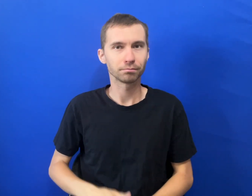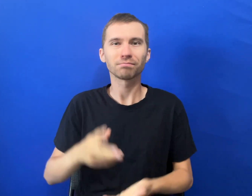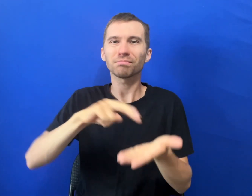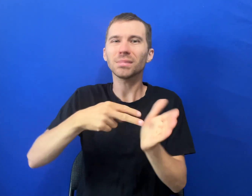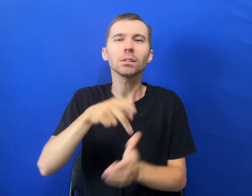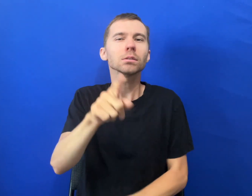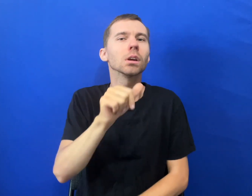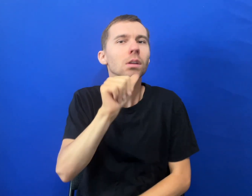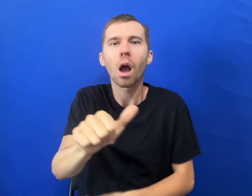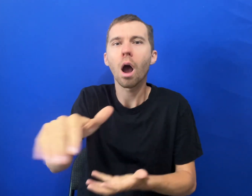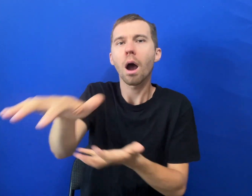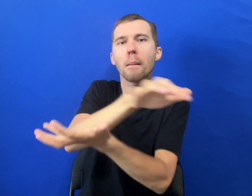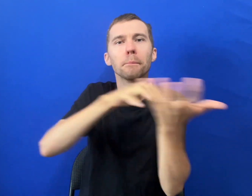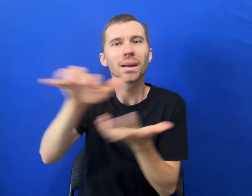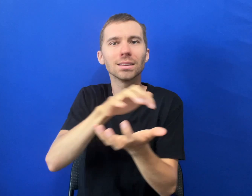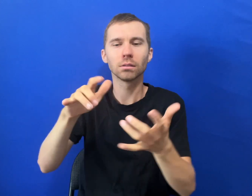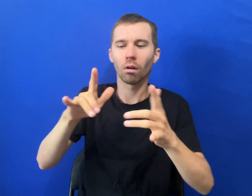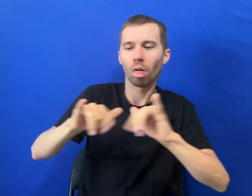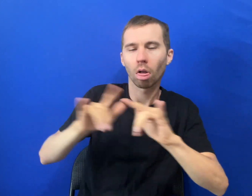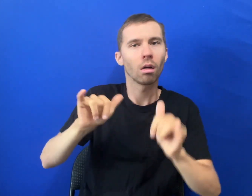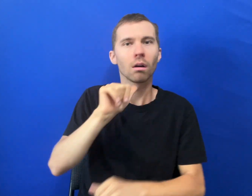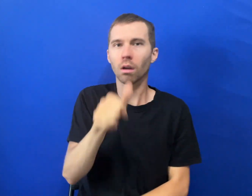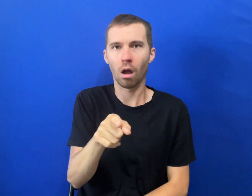This means that you are NOT mixing two languages together.